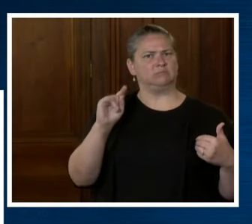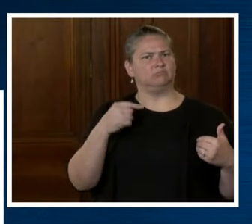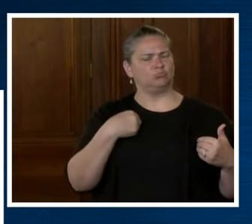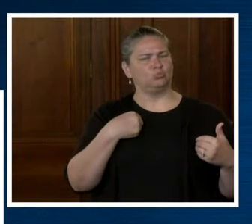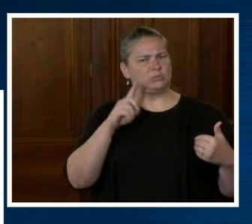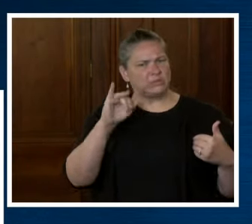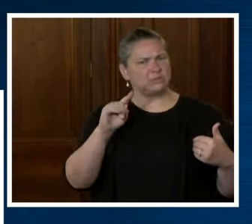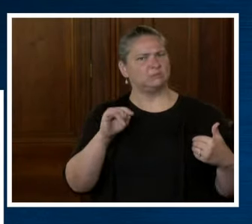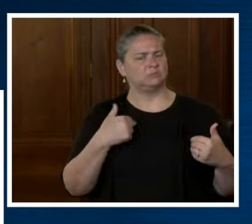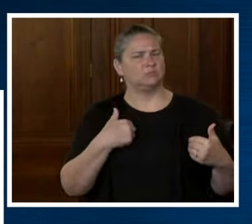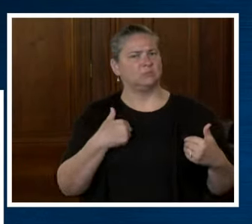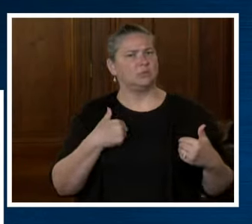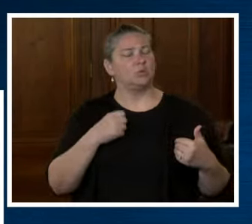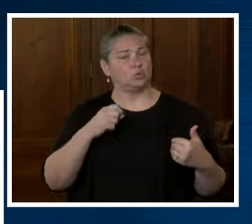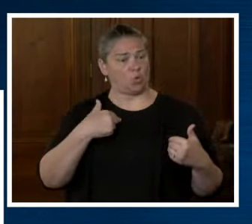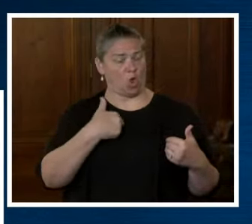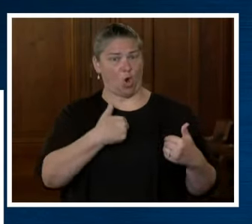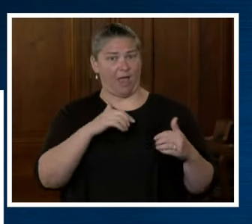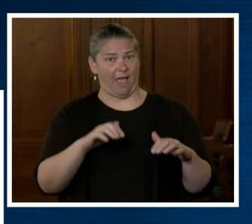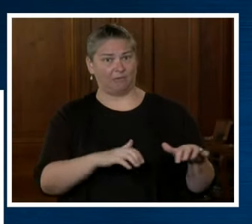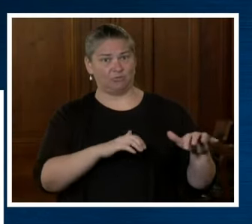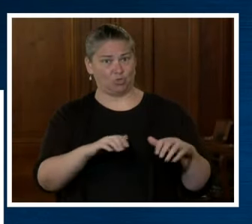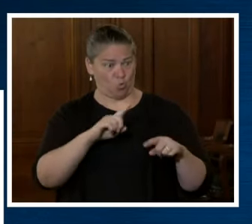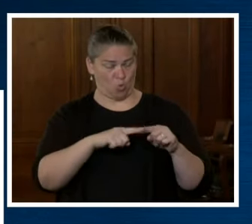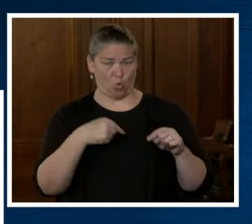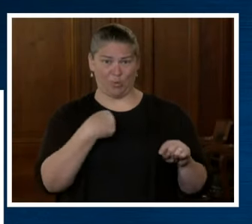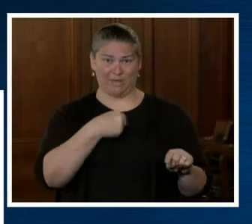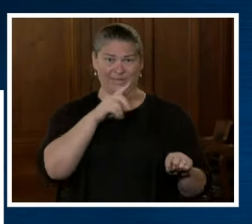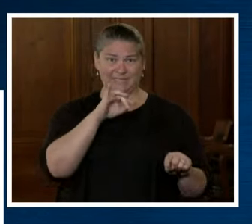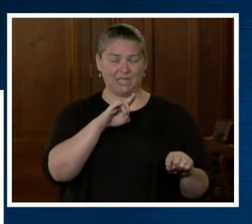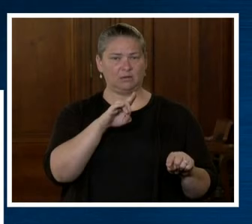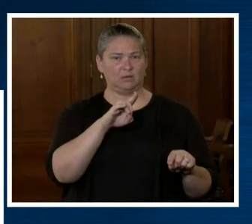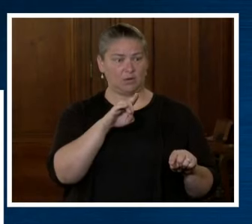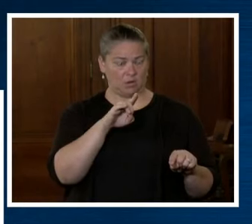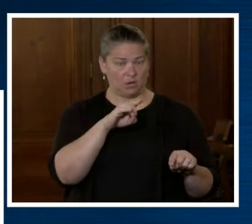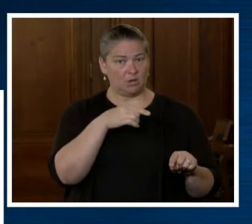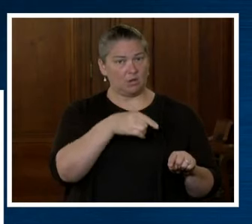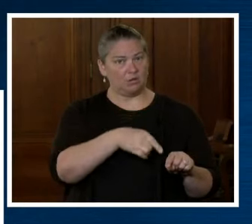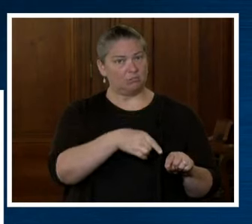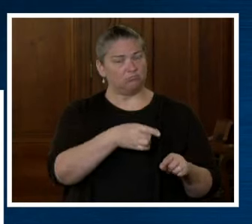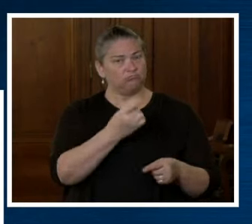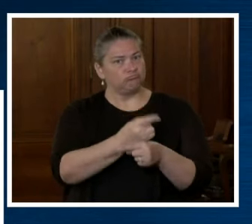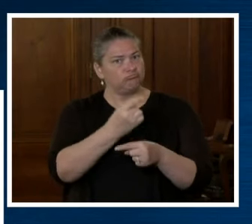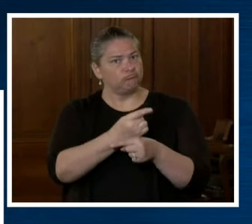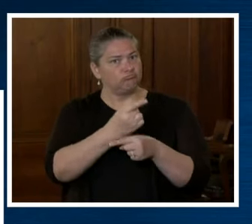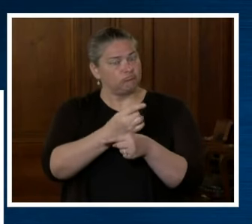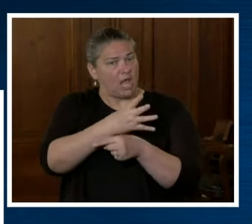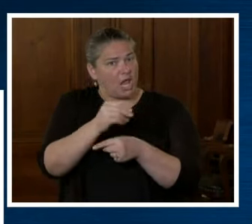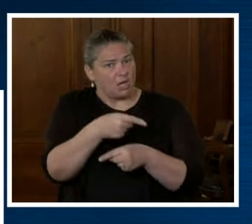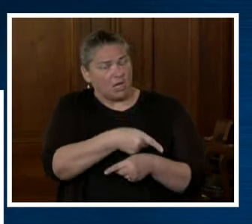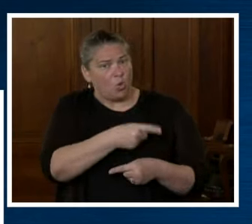IS VERY POSITIVE TO WHERE WE WERE GOING. REMEMBER, I TALKED ABOUT THE OTHER DAY WE WOULD HAVE HAD